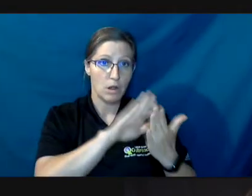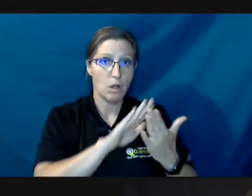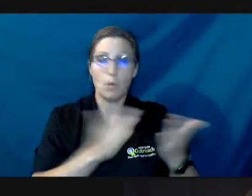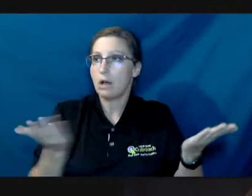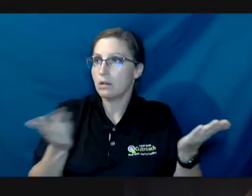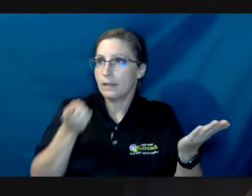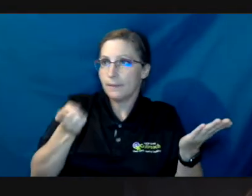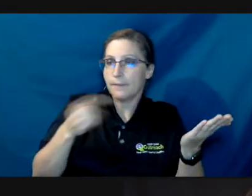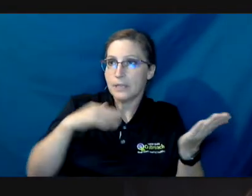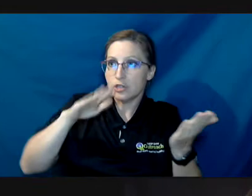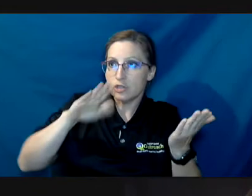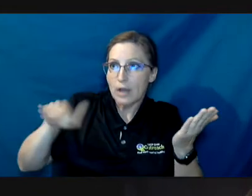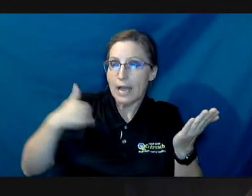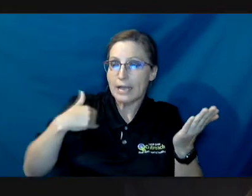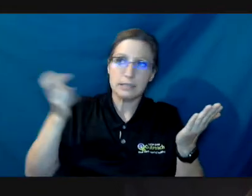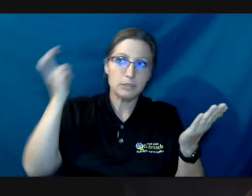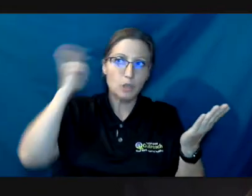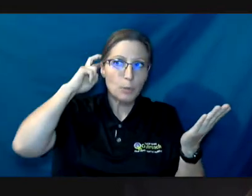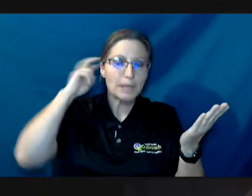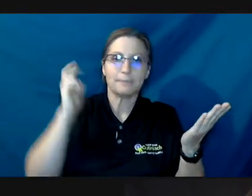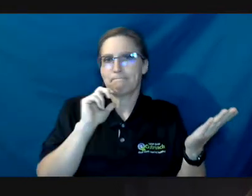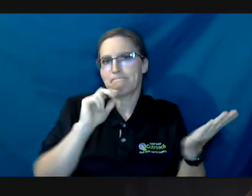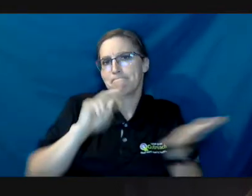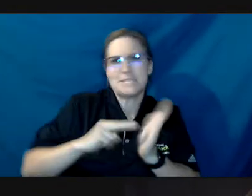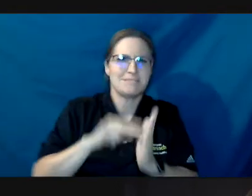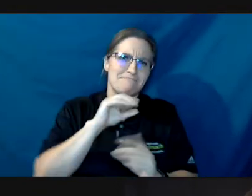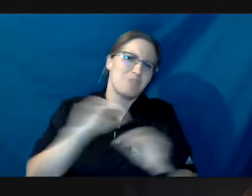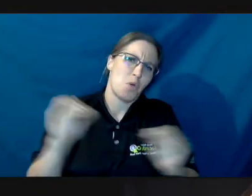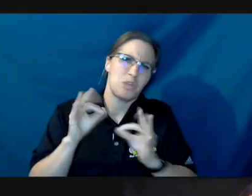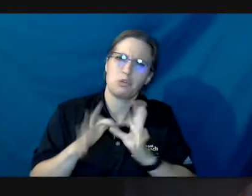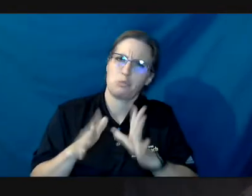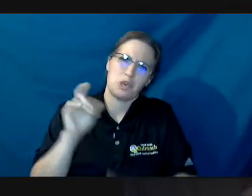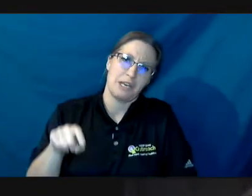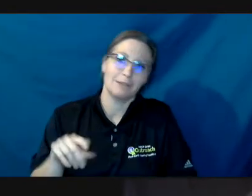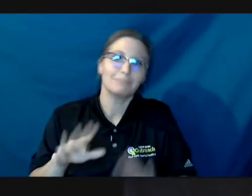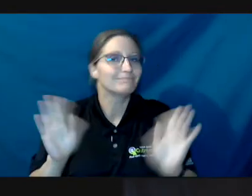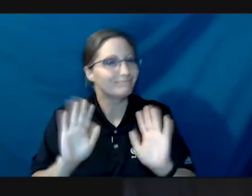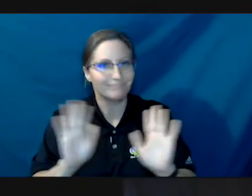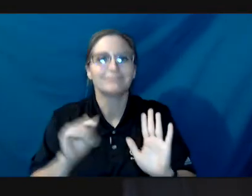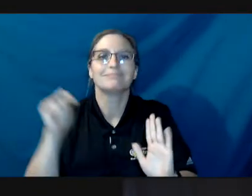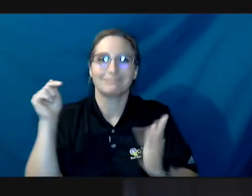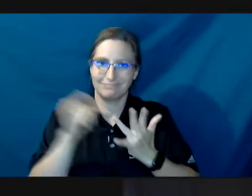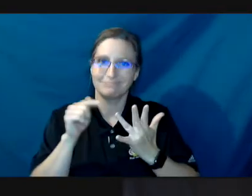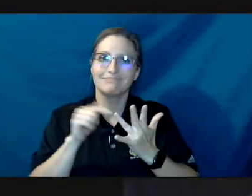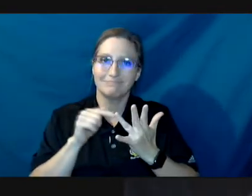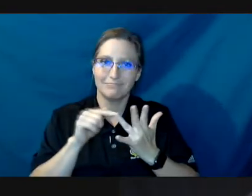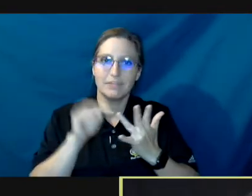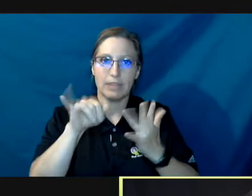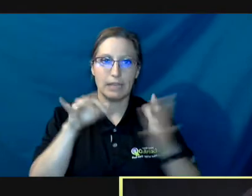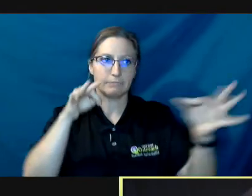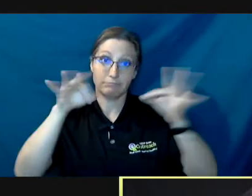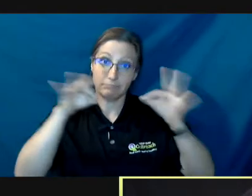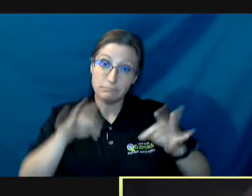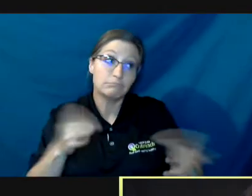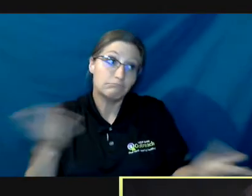this child has a cochlear implant so they don't need an interpreter. This is that number that explains yes,